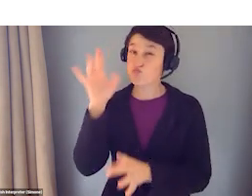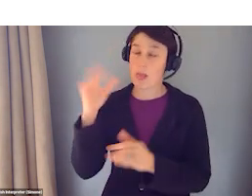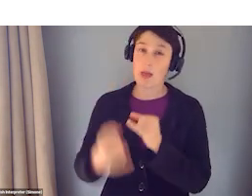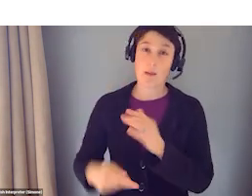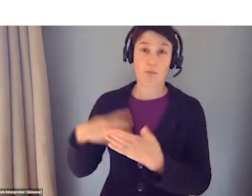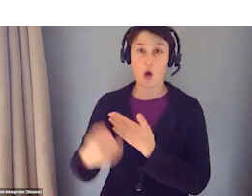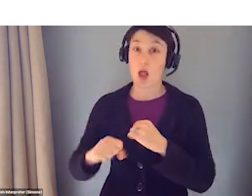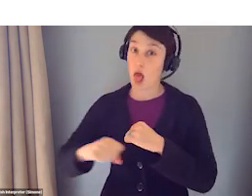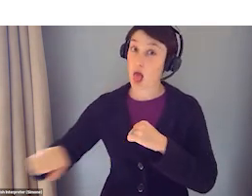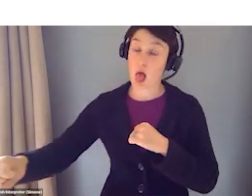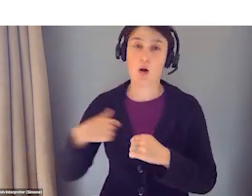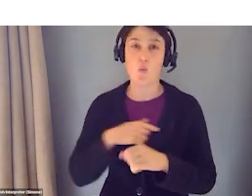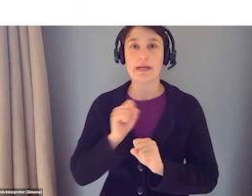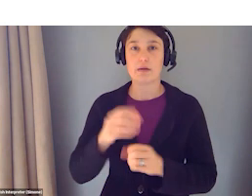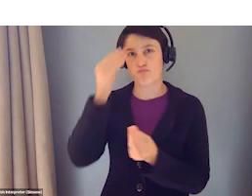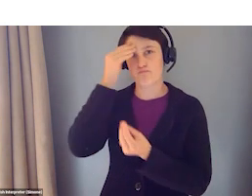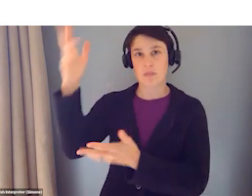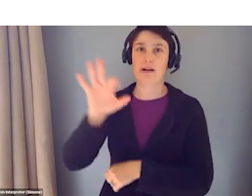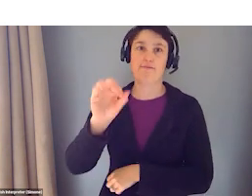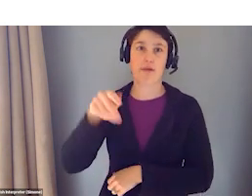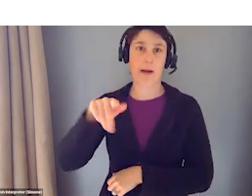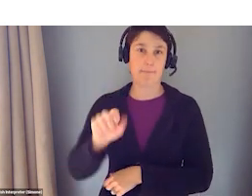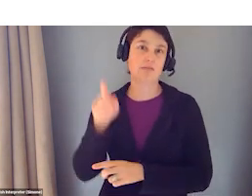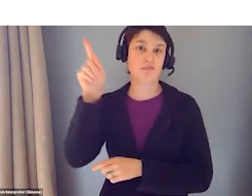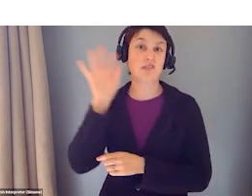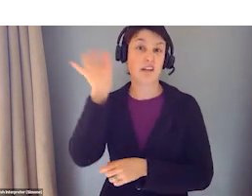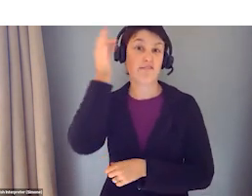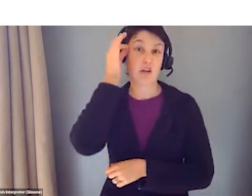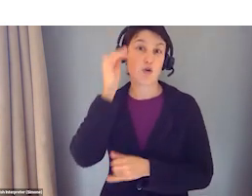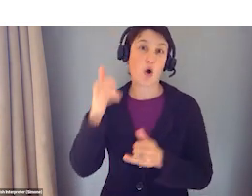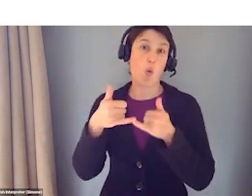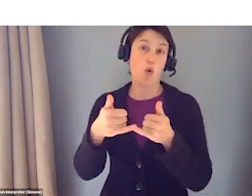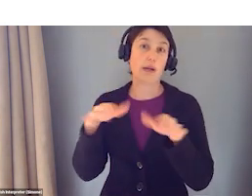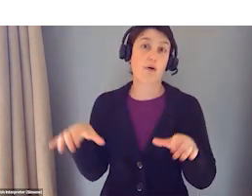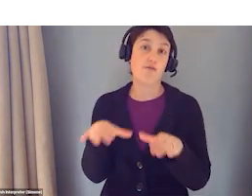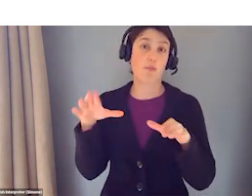which is the Federal Awardee Performance and Integrity Information System.